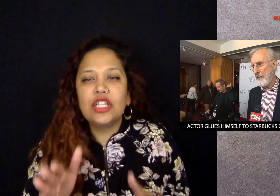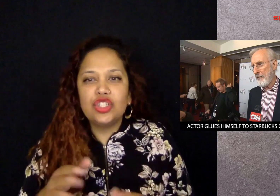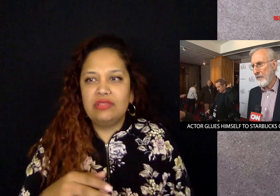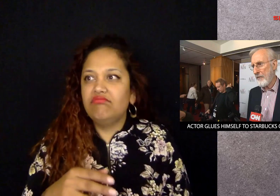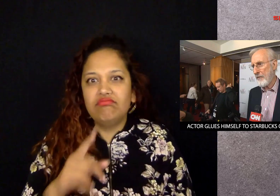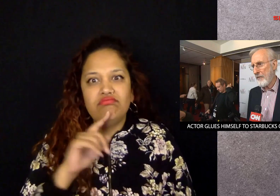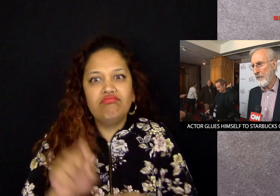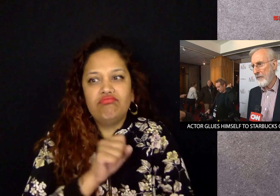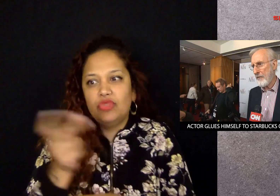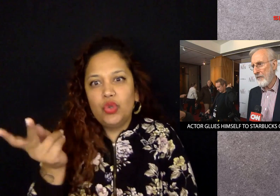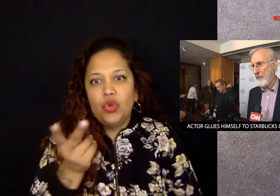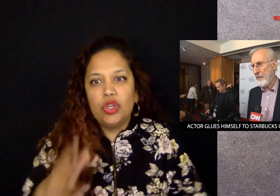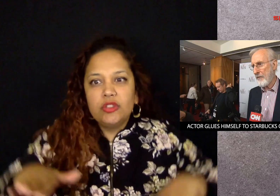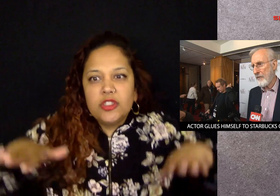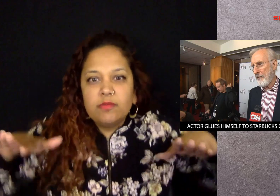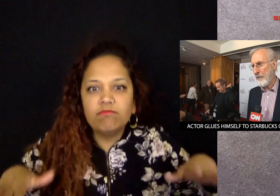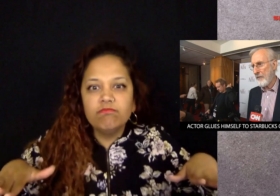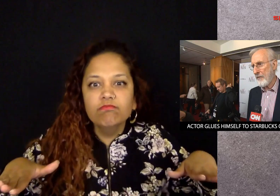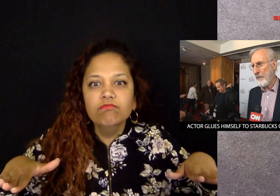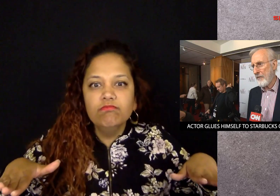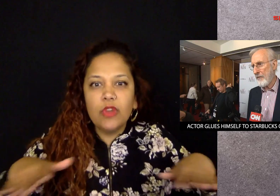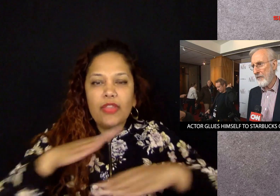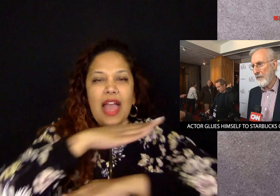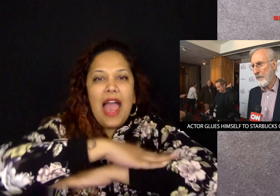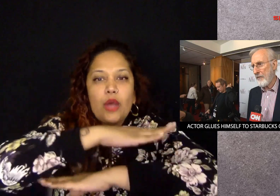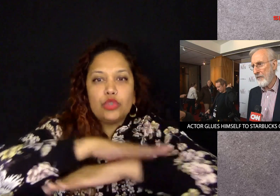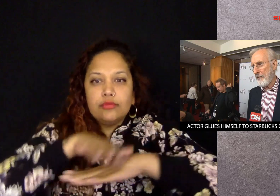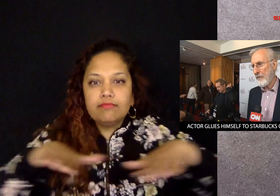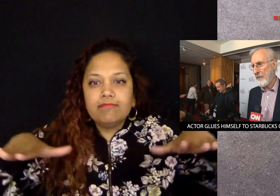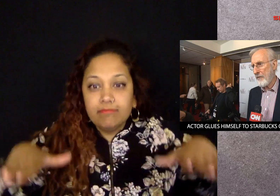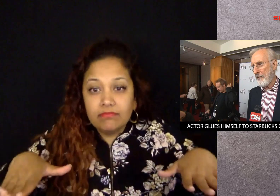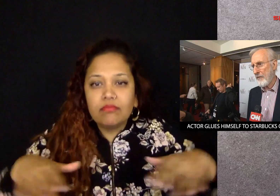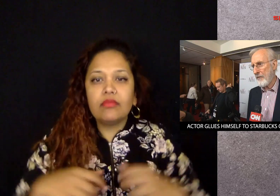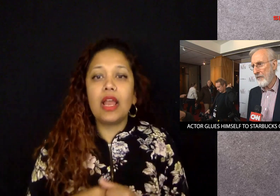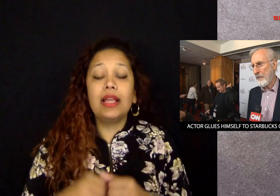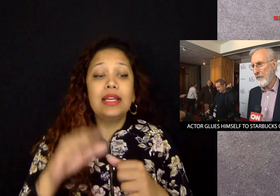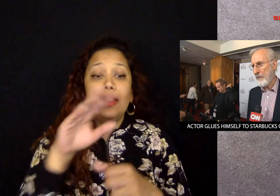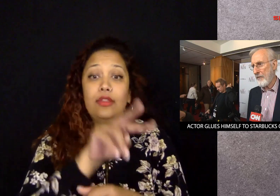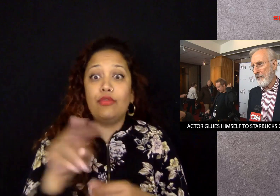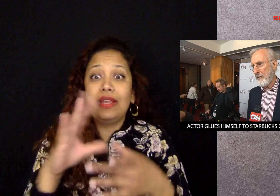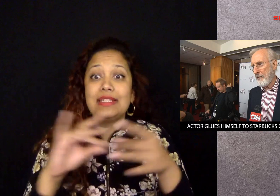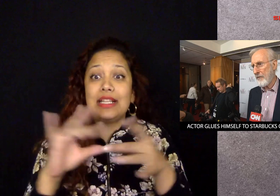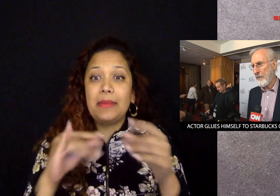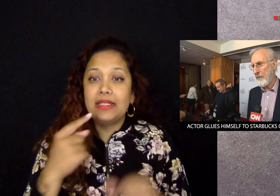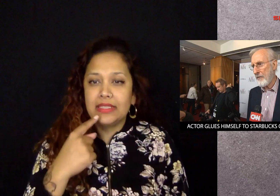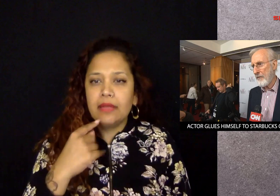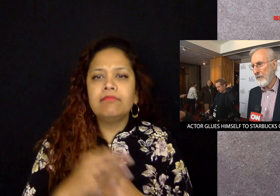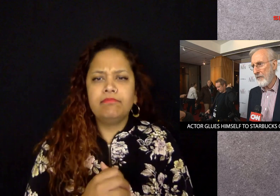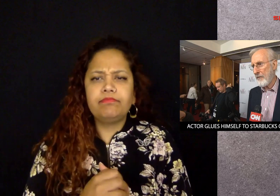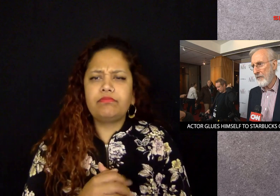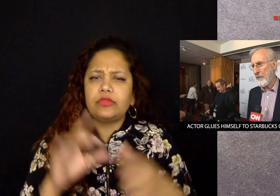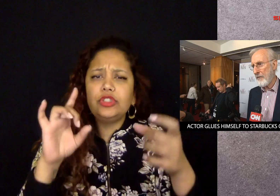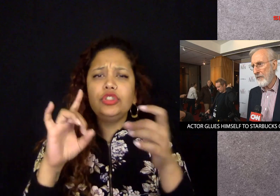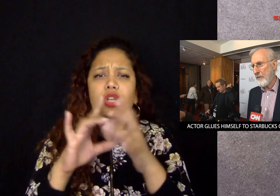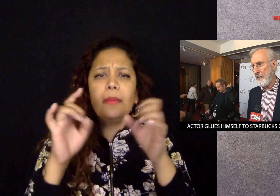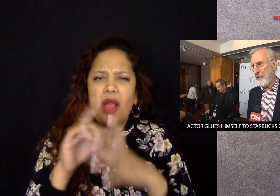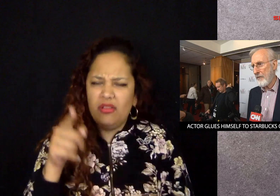and another activist secured themselves to the counter and then read a statement condemning